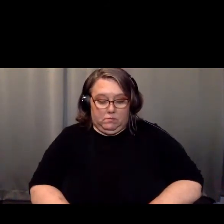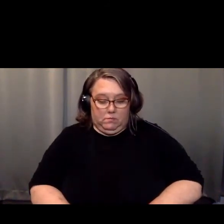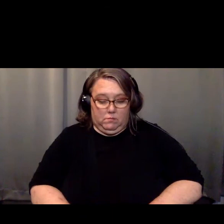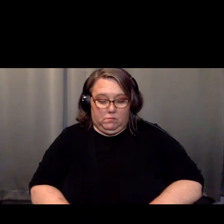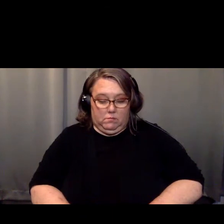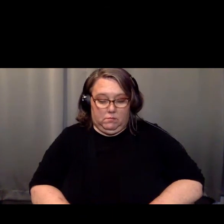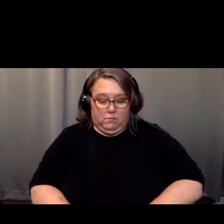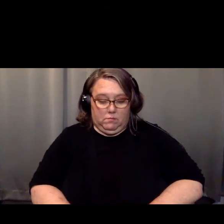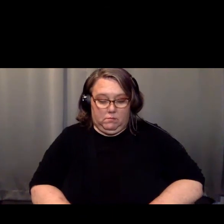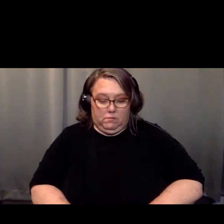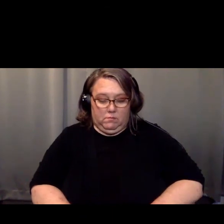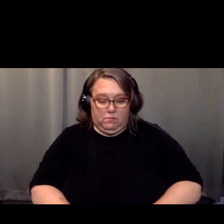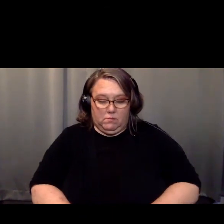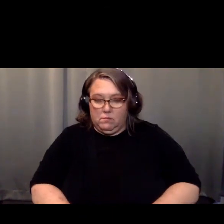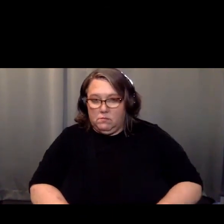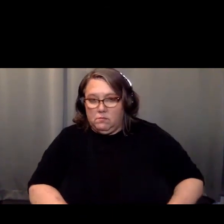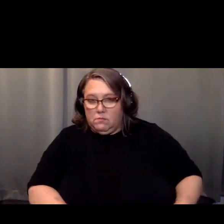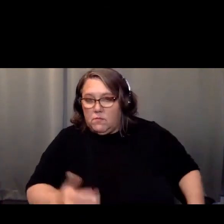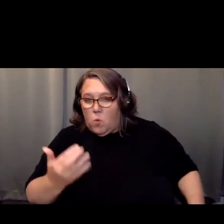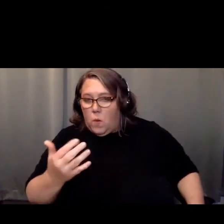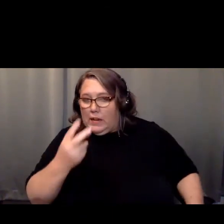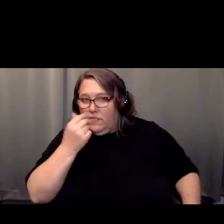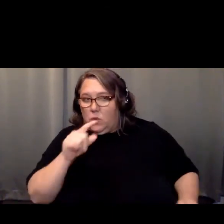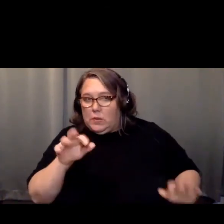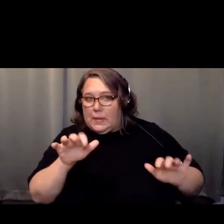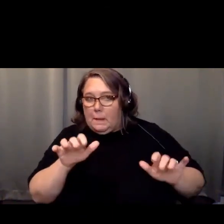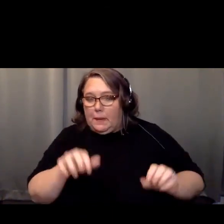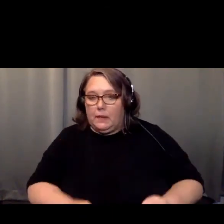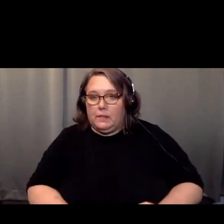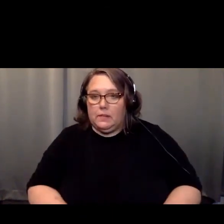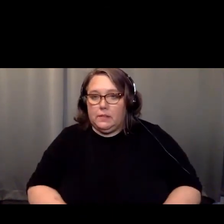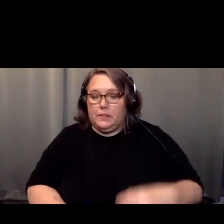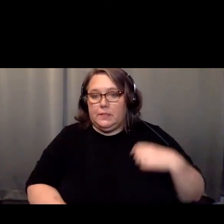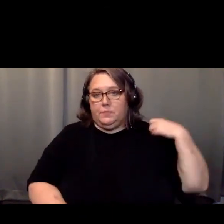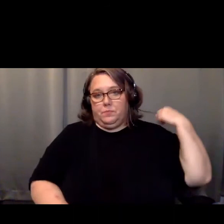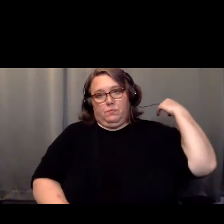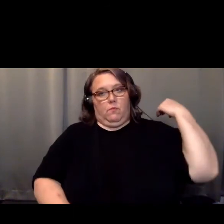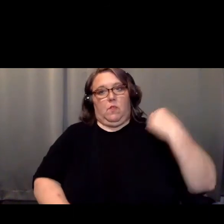I'll just give it a second in case anybody's typing. Sure, and then I just wanted to point out